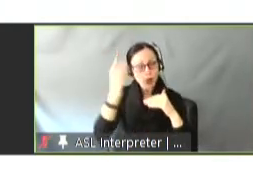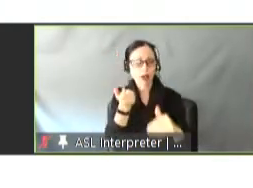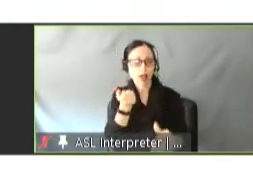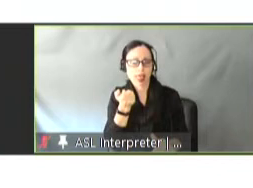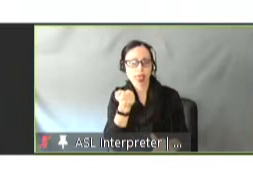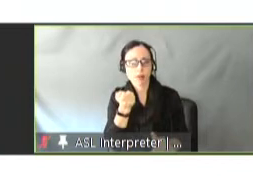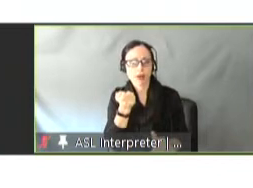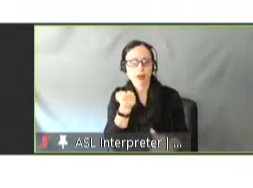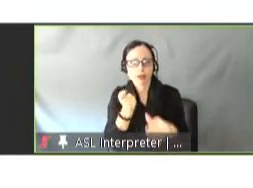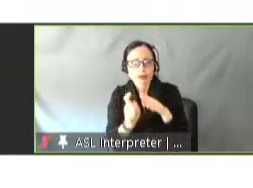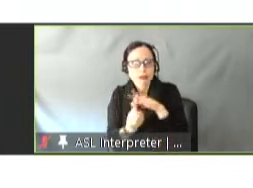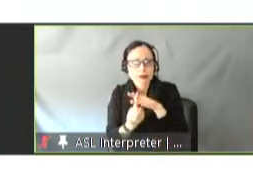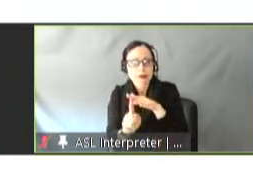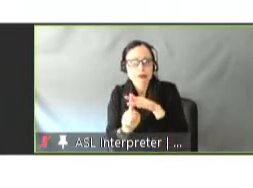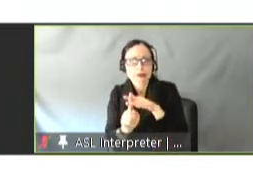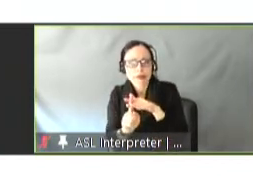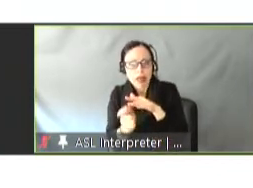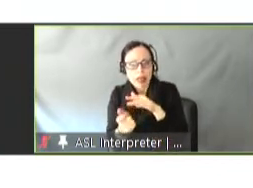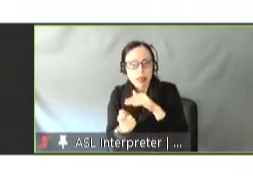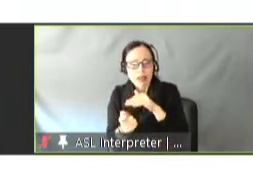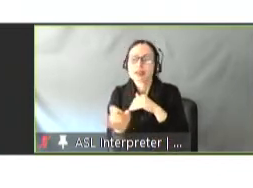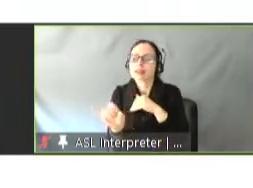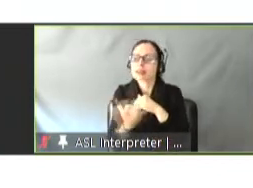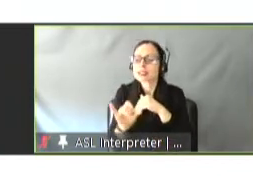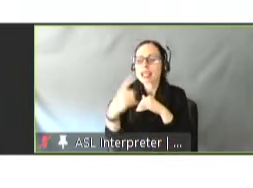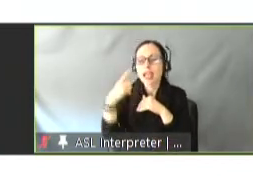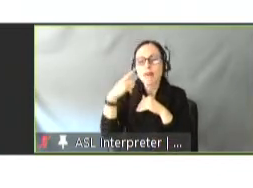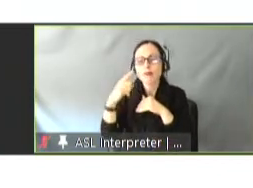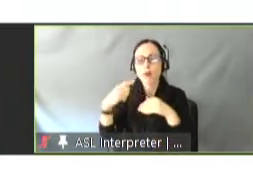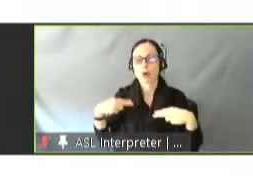and we kind of see the same kind of breakthrough, obviously, in the human population as well.